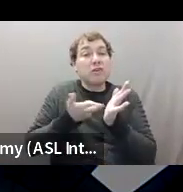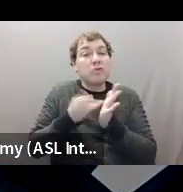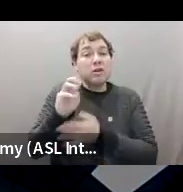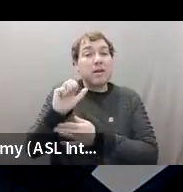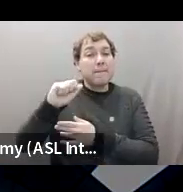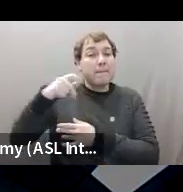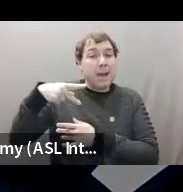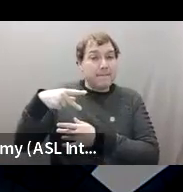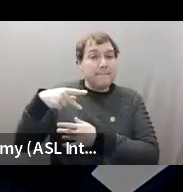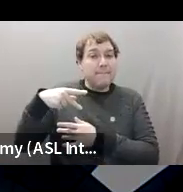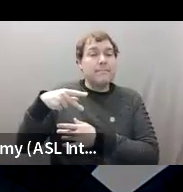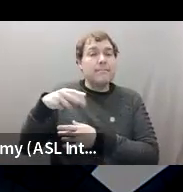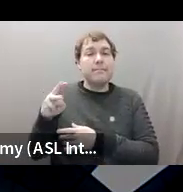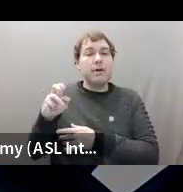Linda Pogue: Maria Cordova's ending